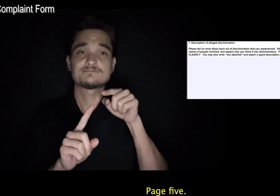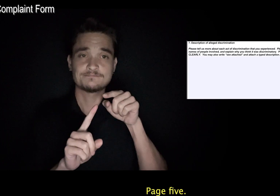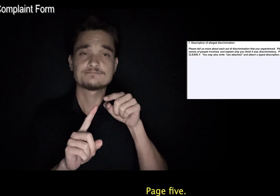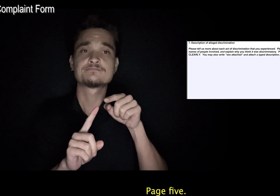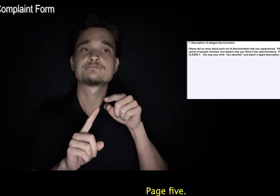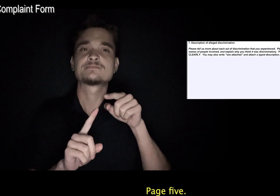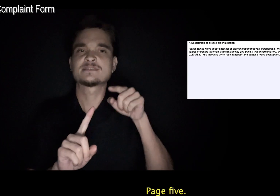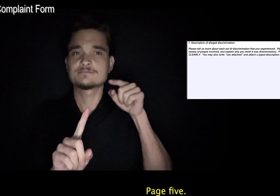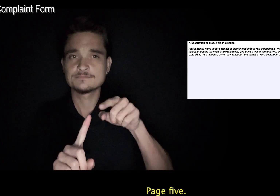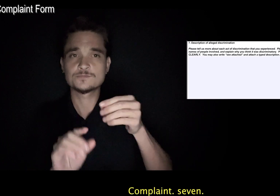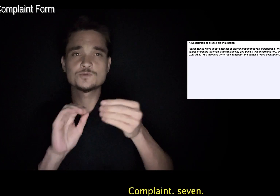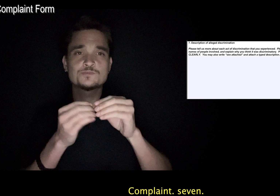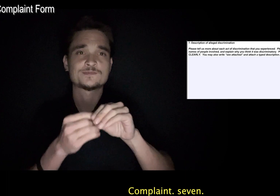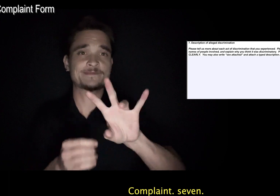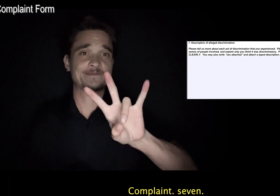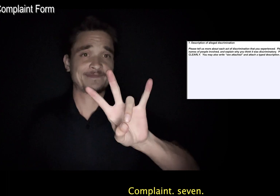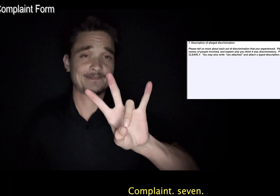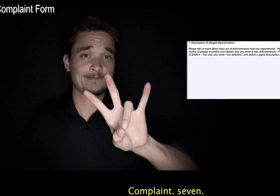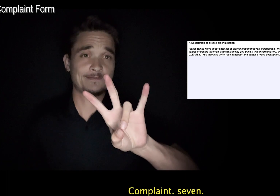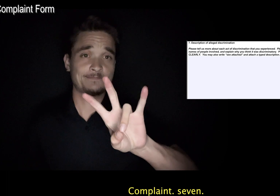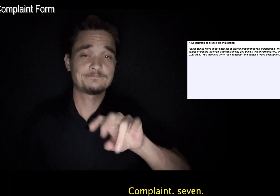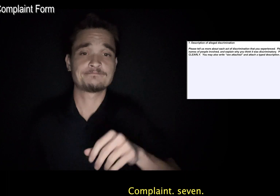Page five. Complaint. seven.